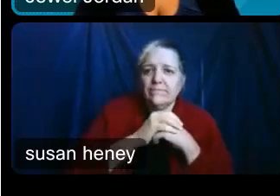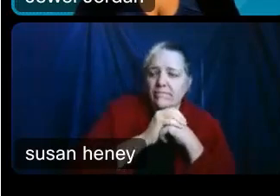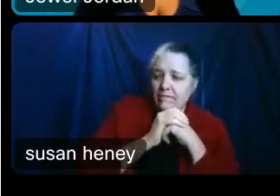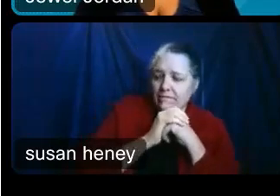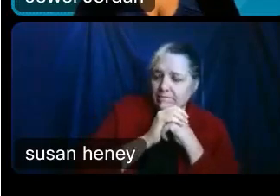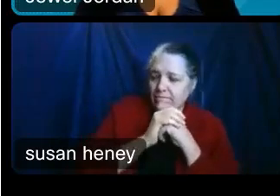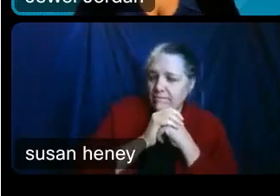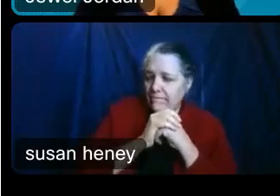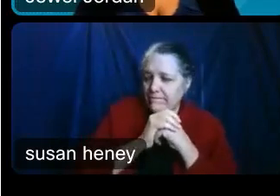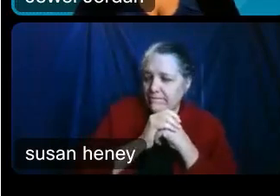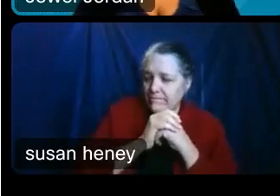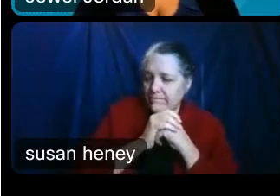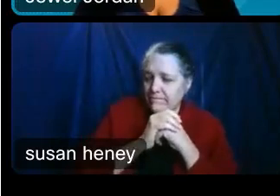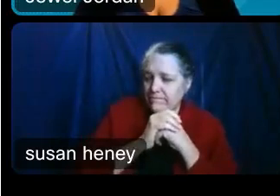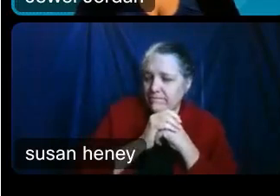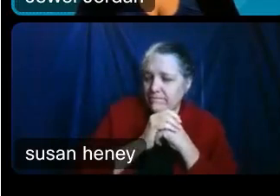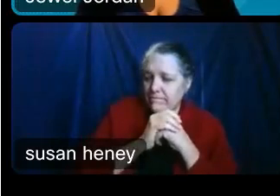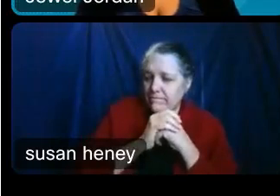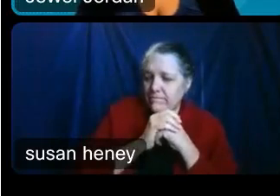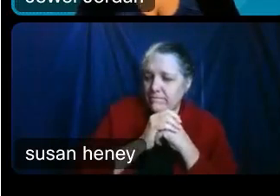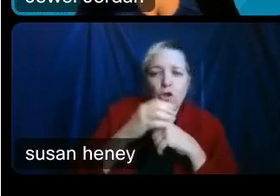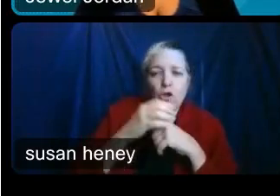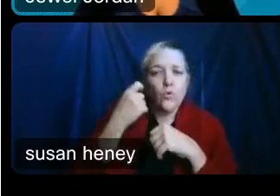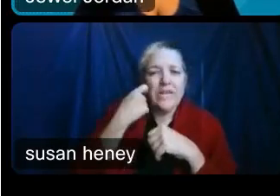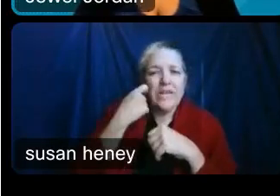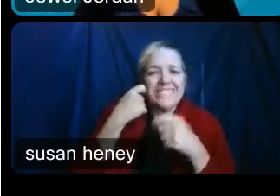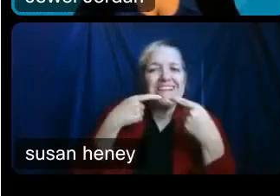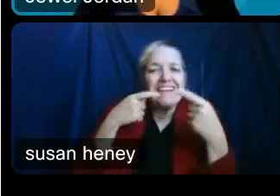Rex Edwards: Yeah. There's recent announcements out of census that the Brazilian ancestry,